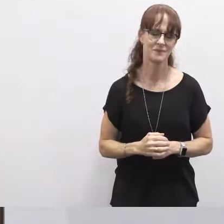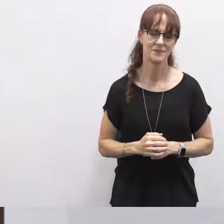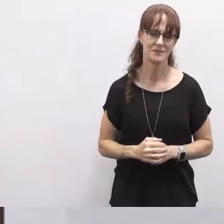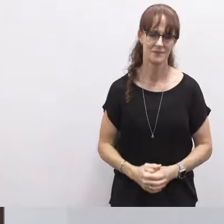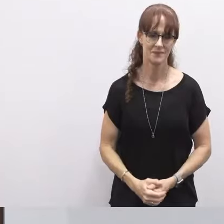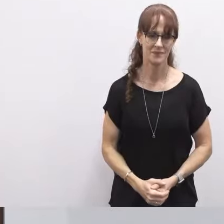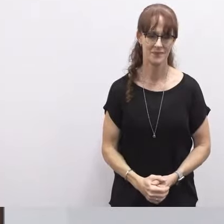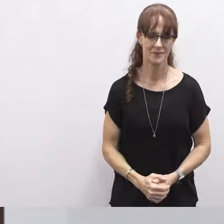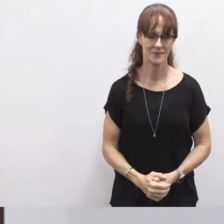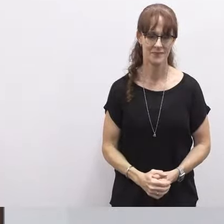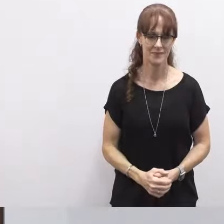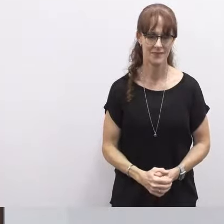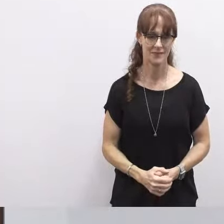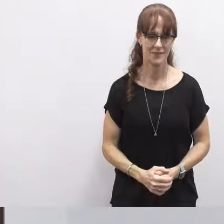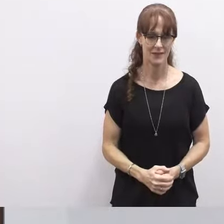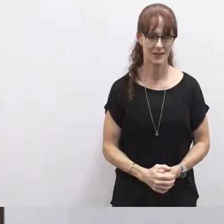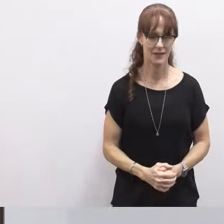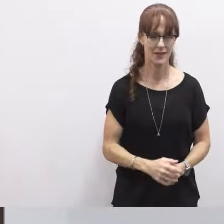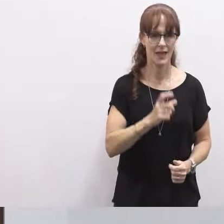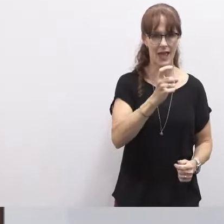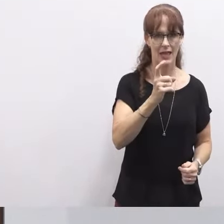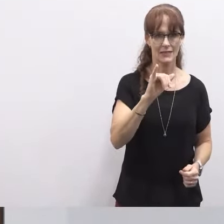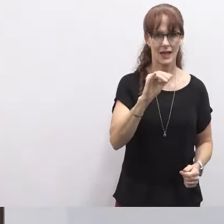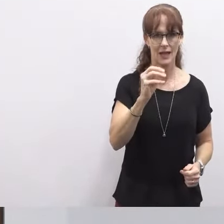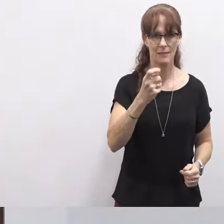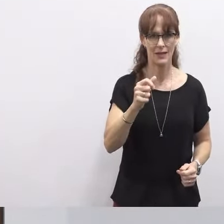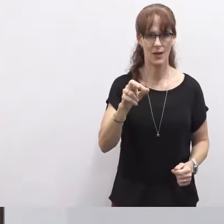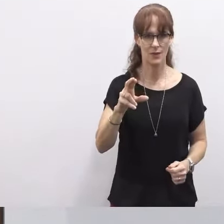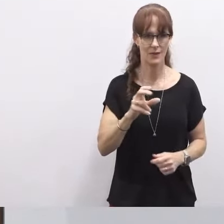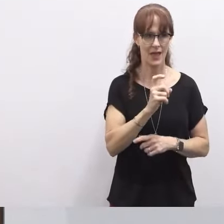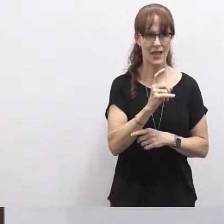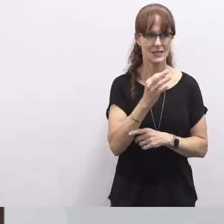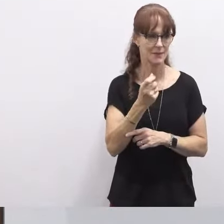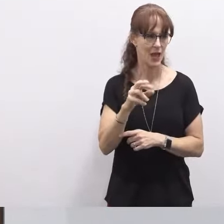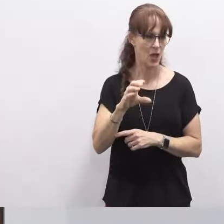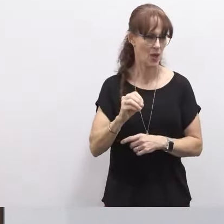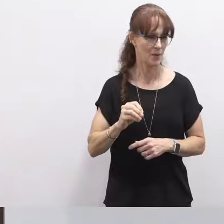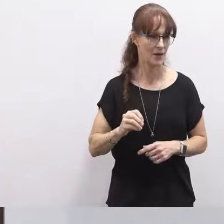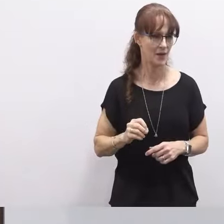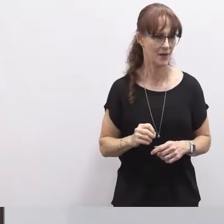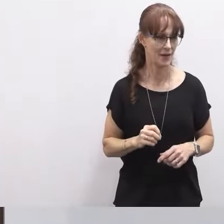What about the X-I-M-E-N-O? That's ximeno.